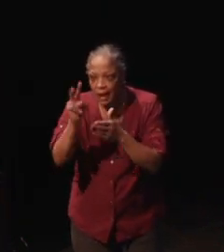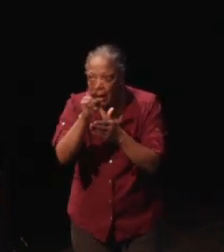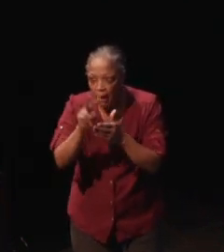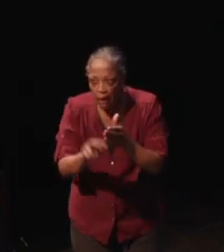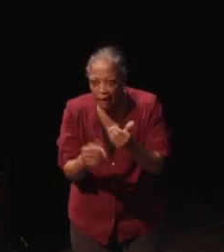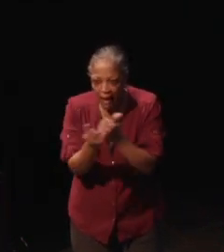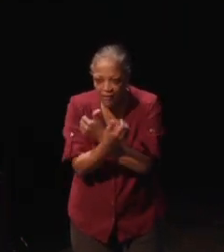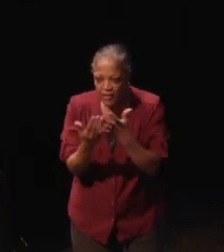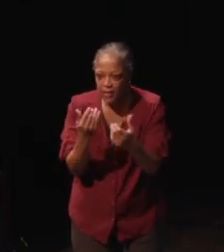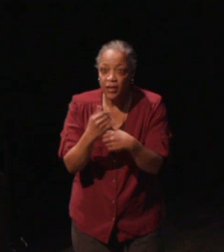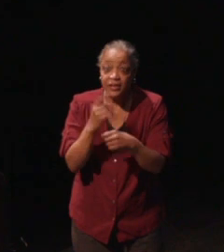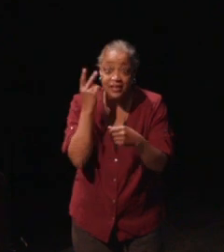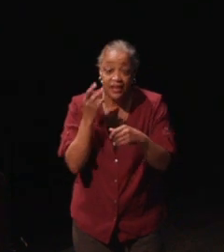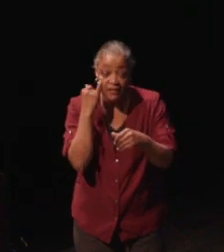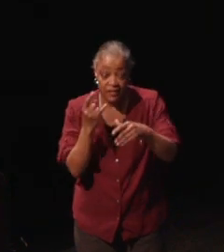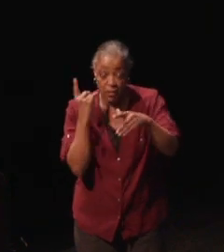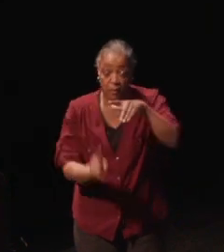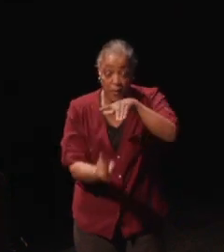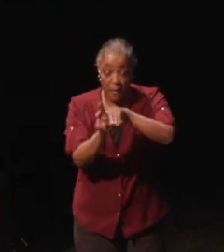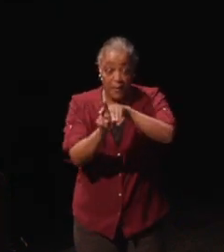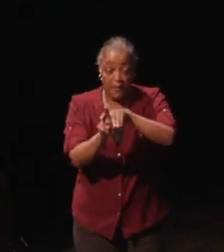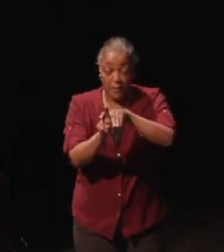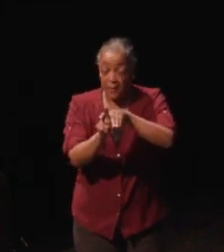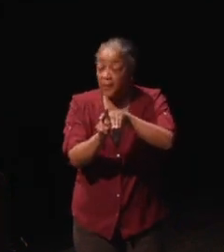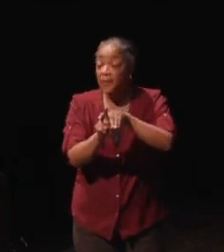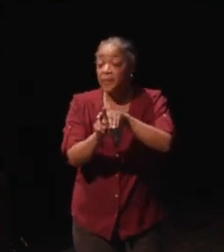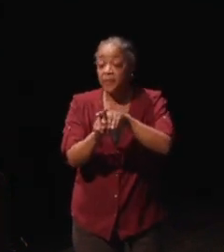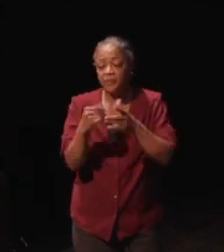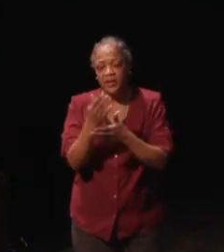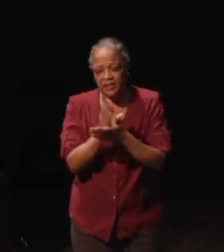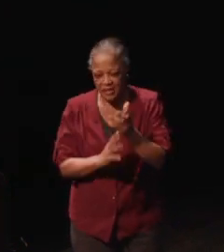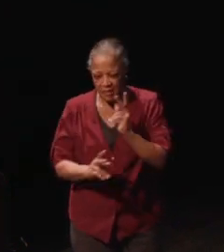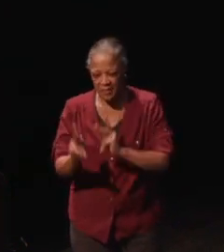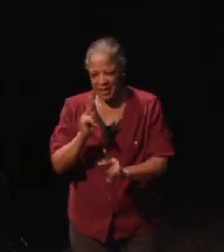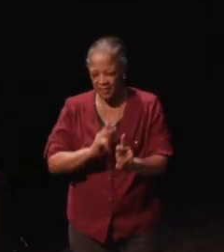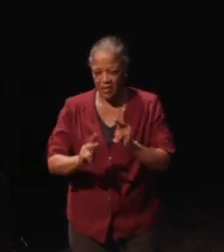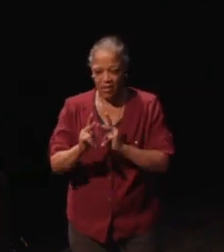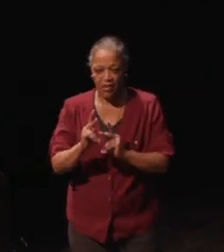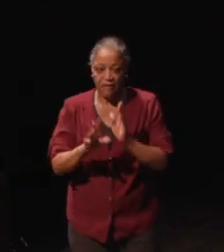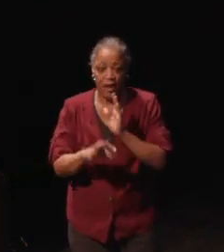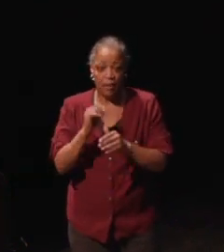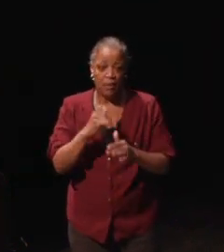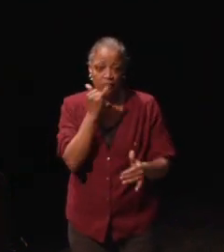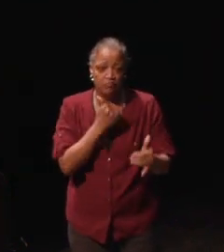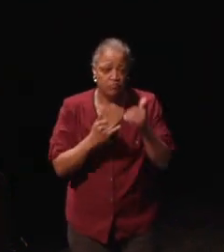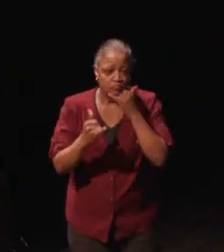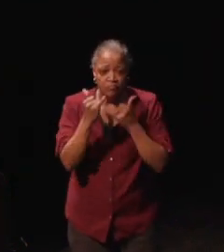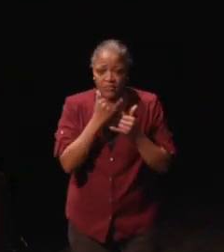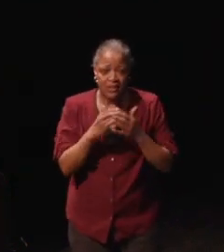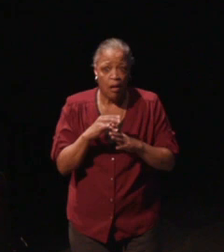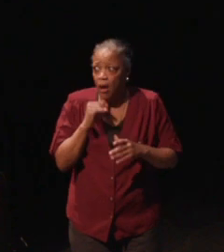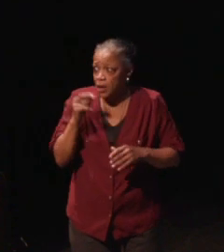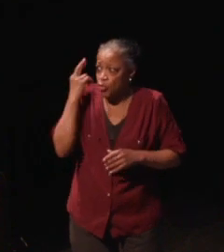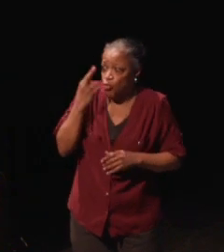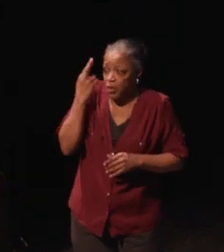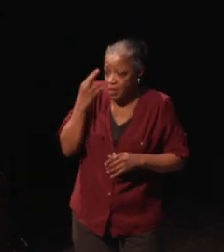maybe something else popped up, and then some people found them just by accident and said, "Oh, I didn't realize those were there because